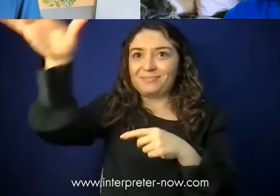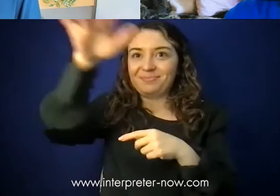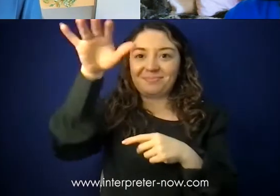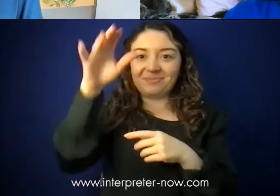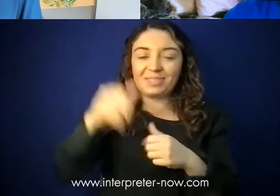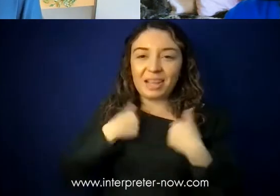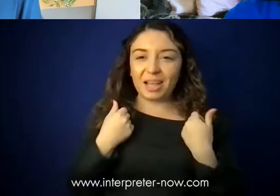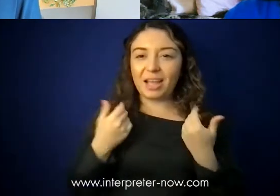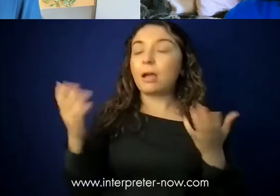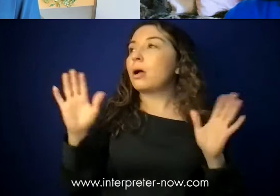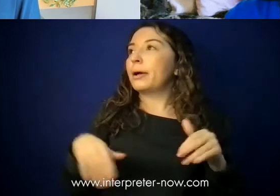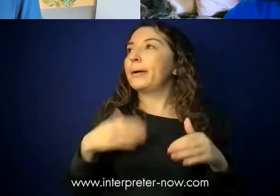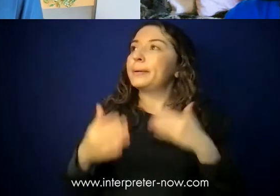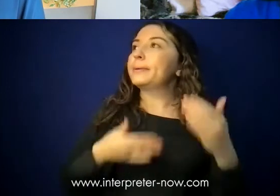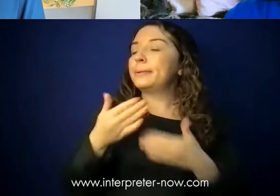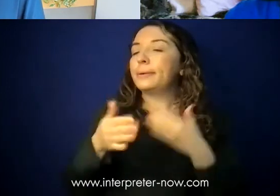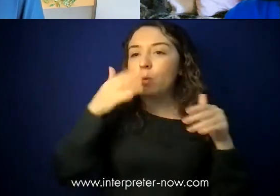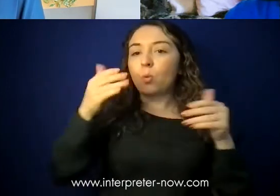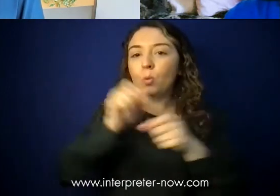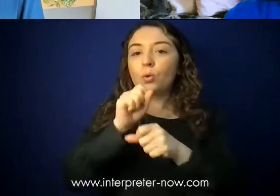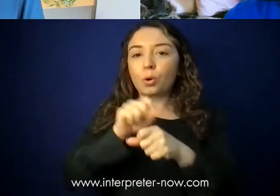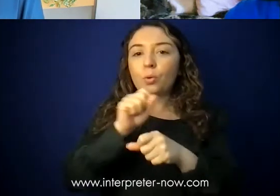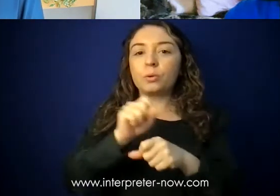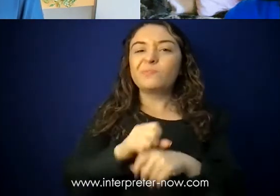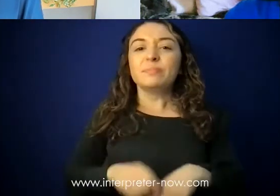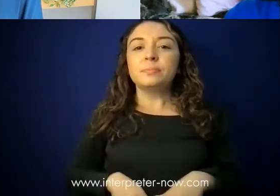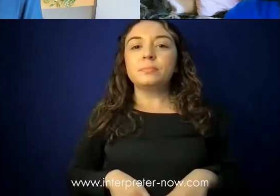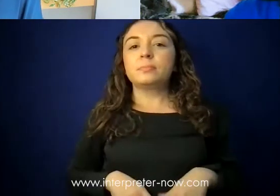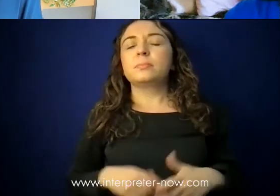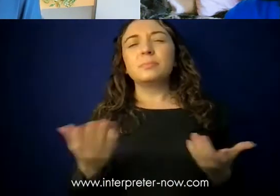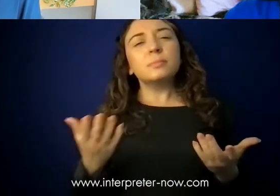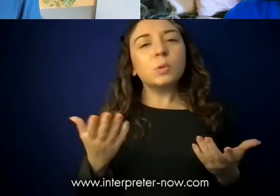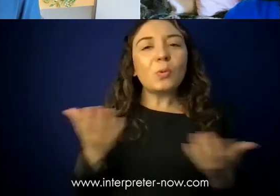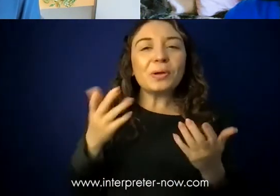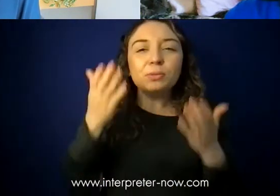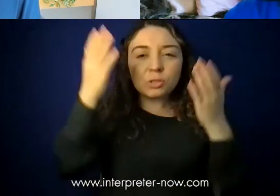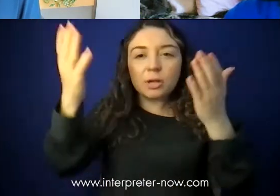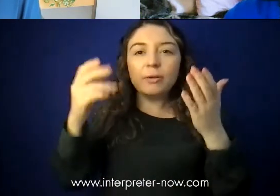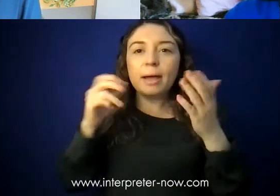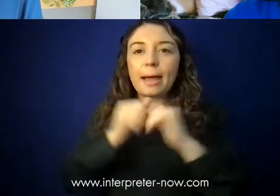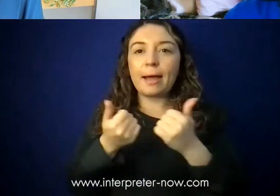Is there any recommendation that you have, first for people that want their managers to show up in a different way?